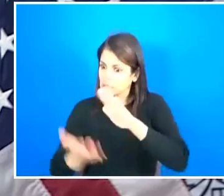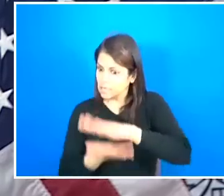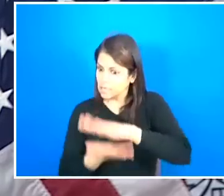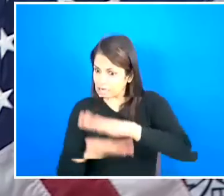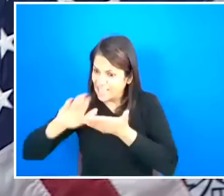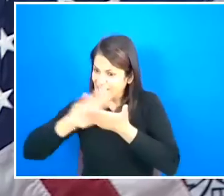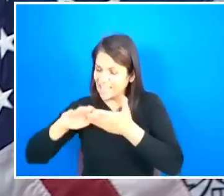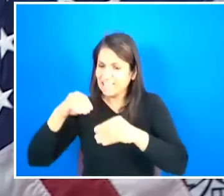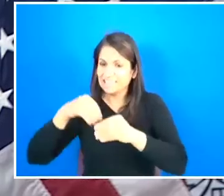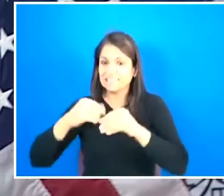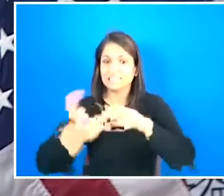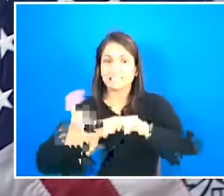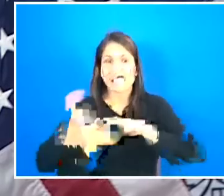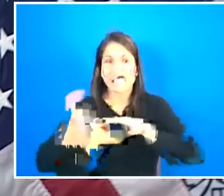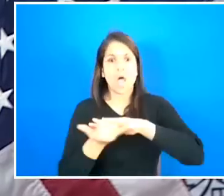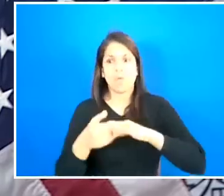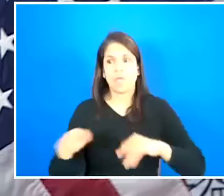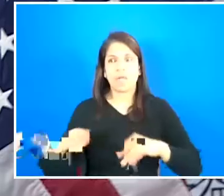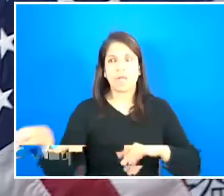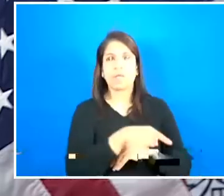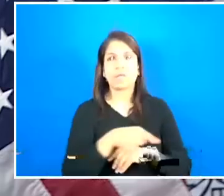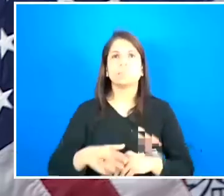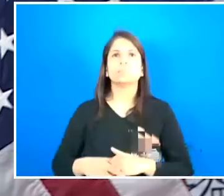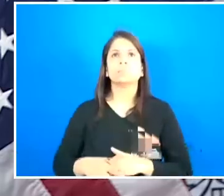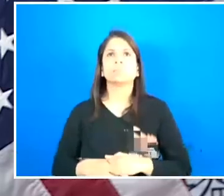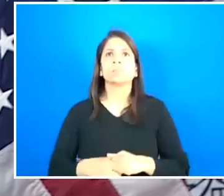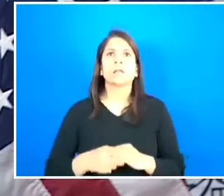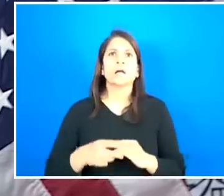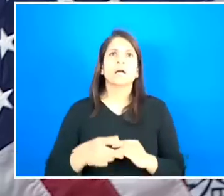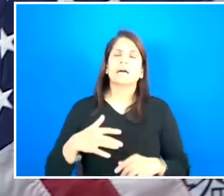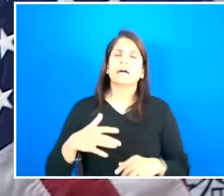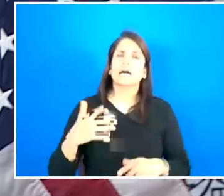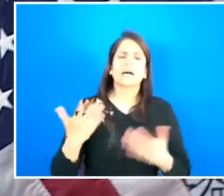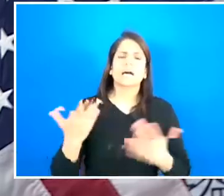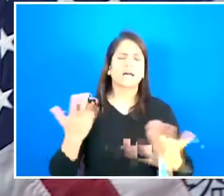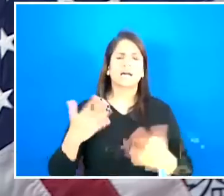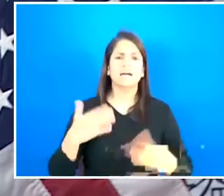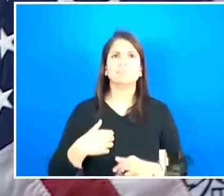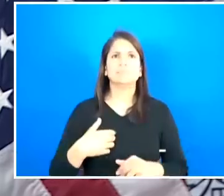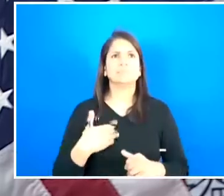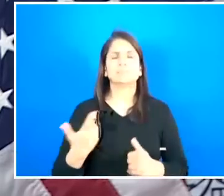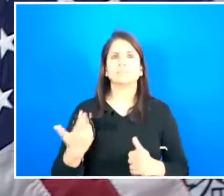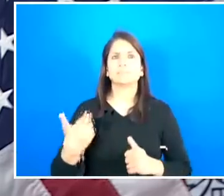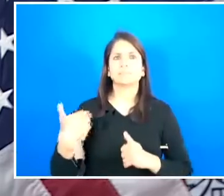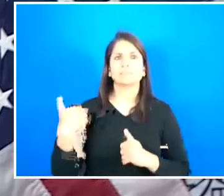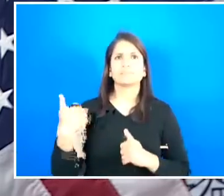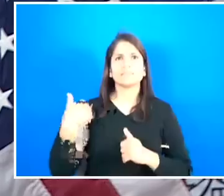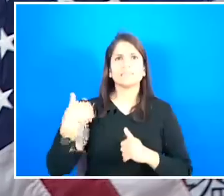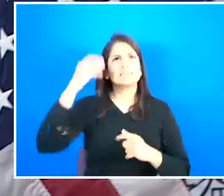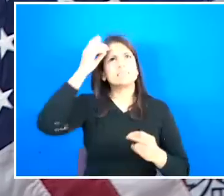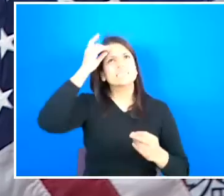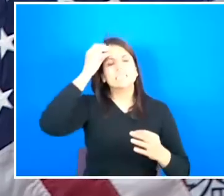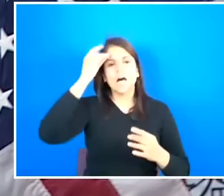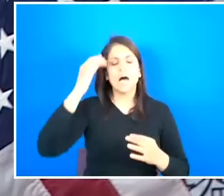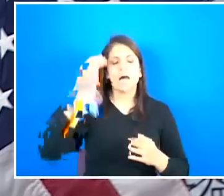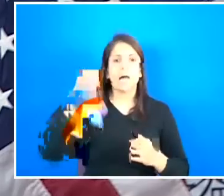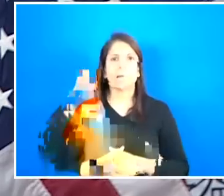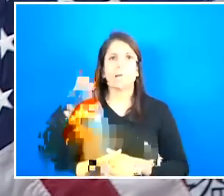THAT THERE'S A REAL SENSITIVITY T TOH HEELTAH REALITY, YOU KNOW, AND I THINK OPEP LEJU ST HAVING A SENSE